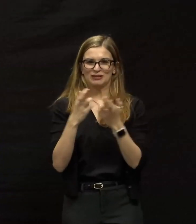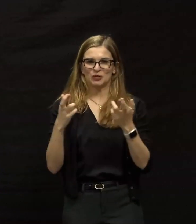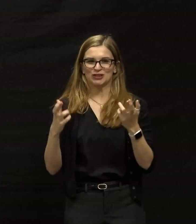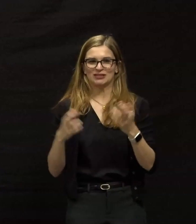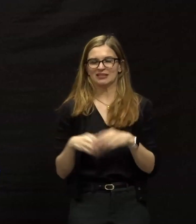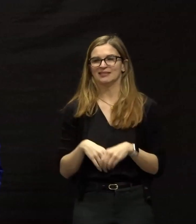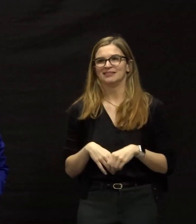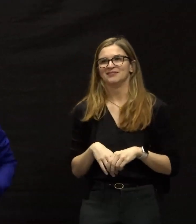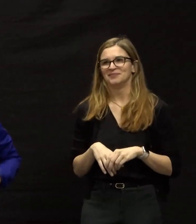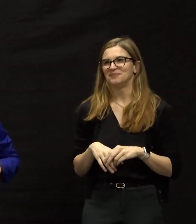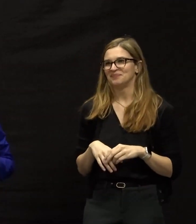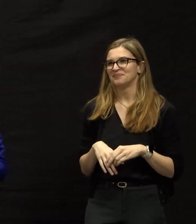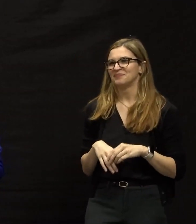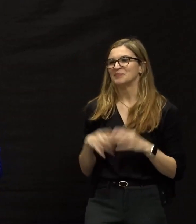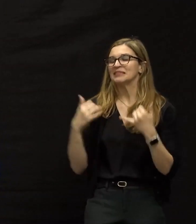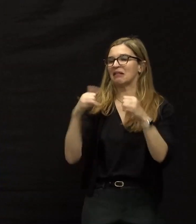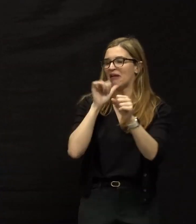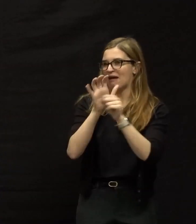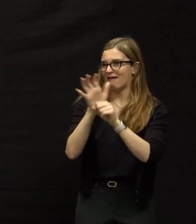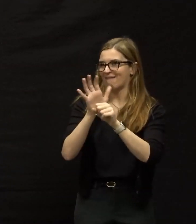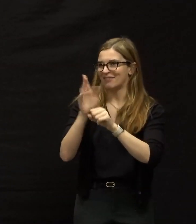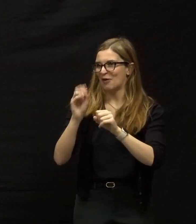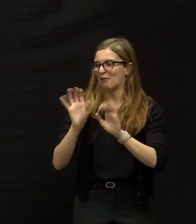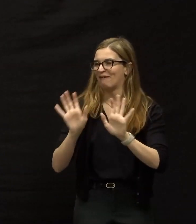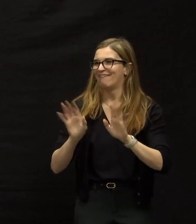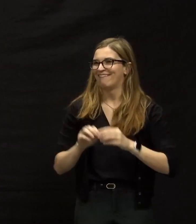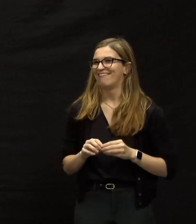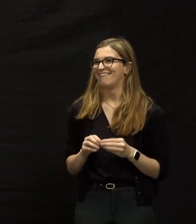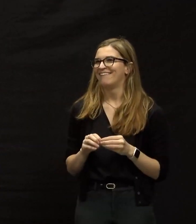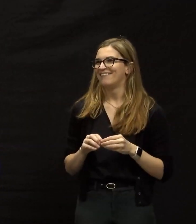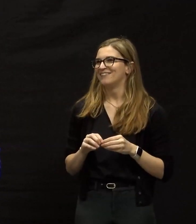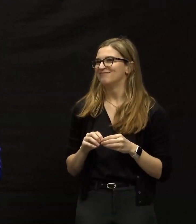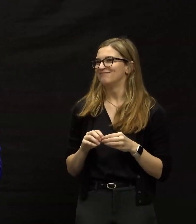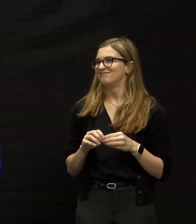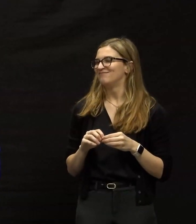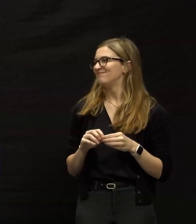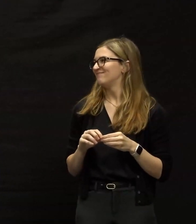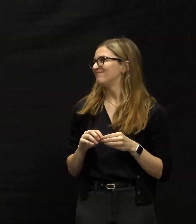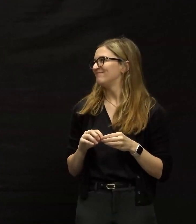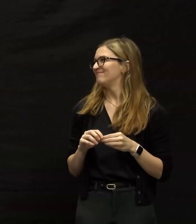We have quite a lengthy list of resources, so still not enough, but we do have a lot.